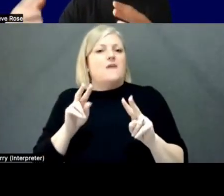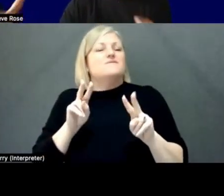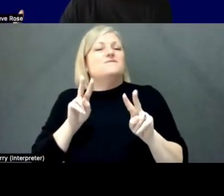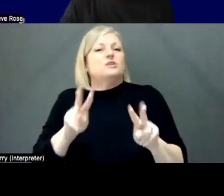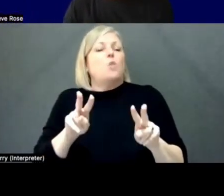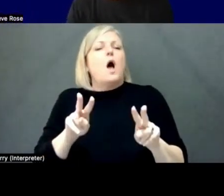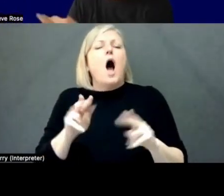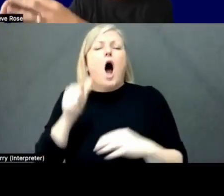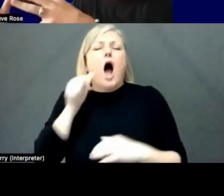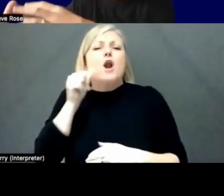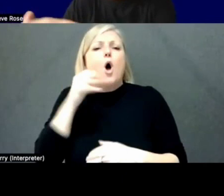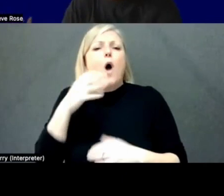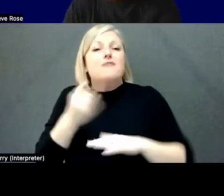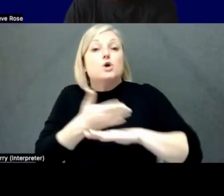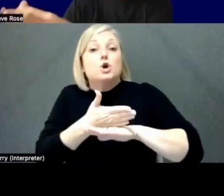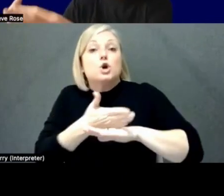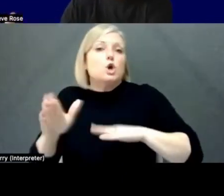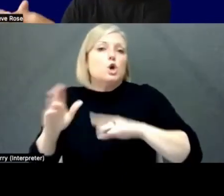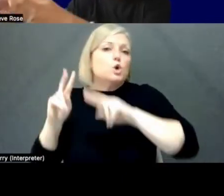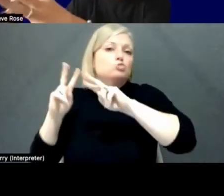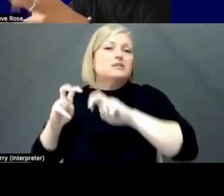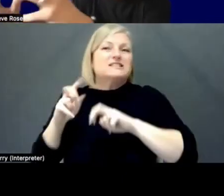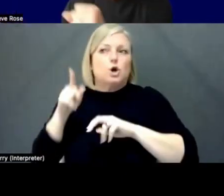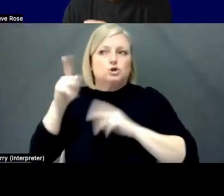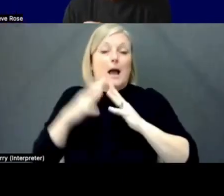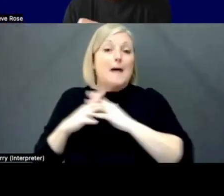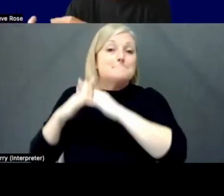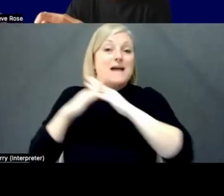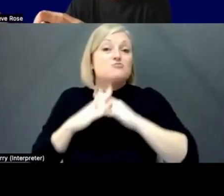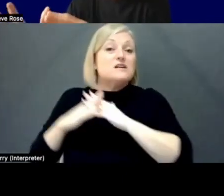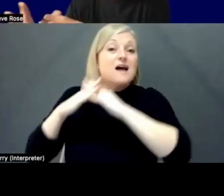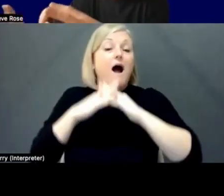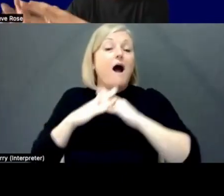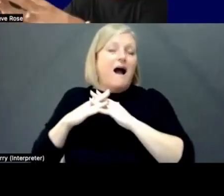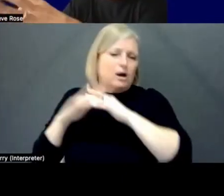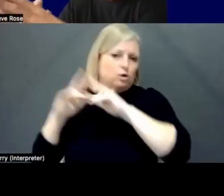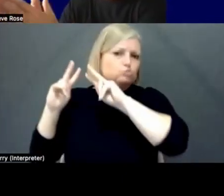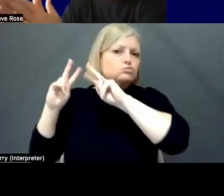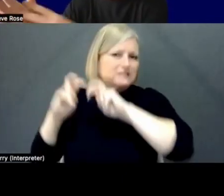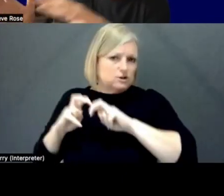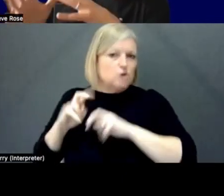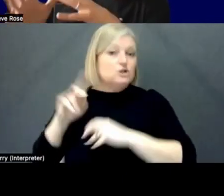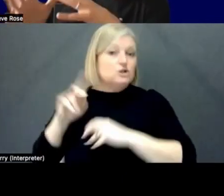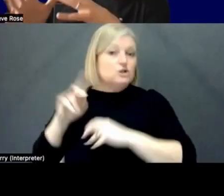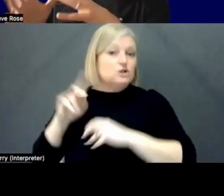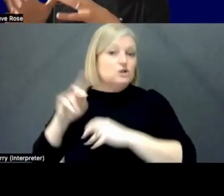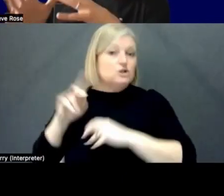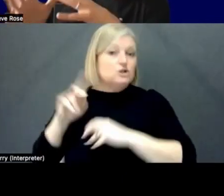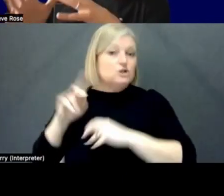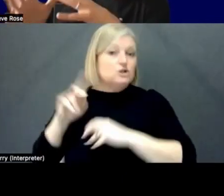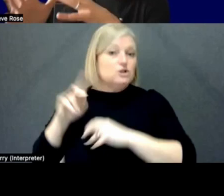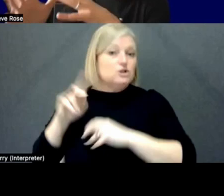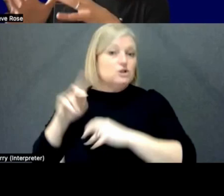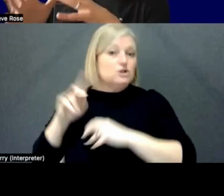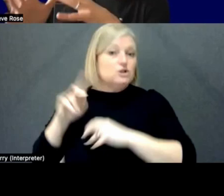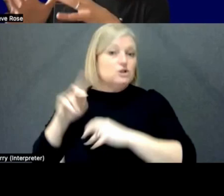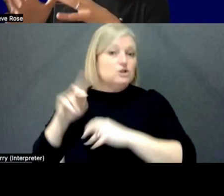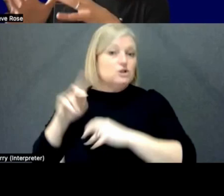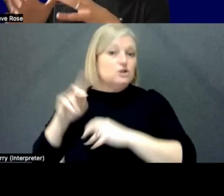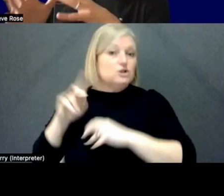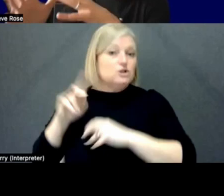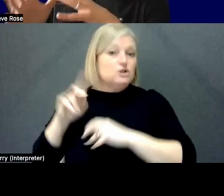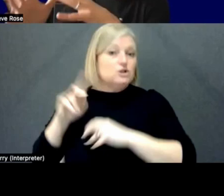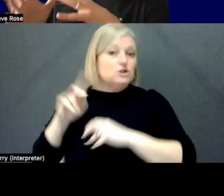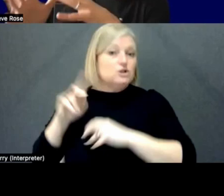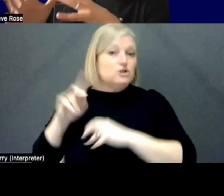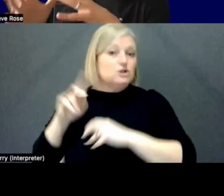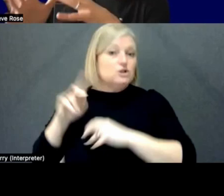out of America of emerging tactile signs. But I think it's about how do we bring both of those together